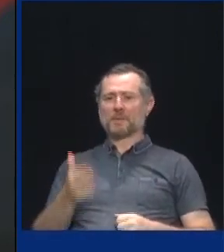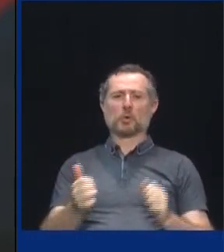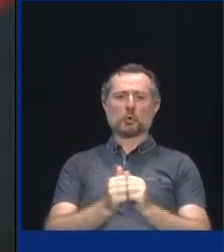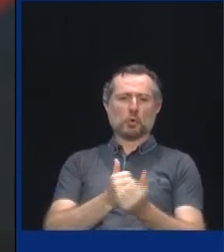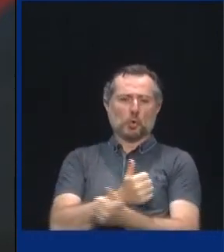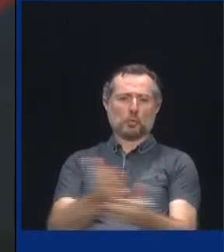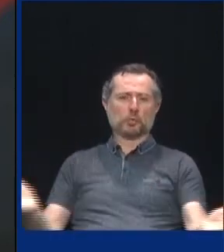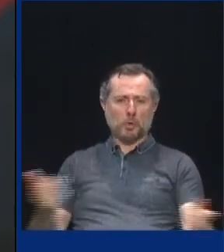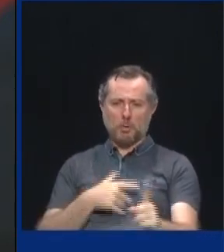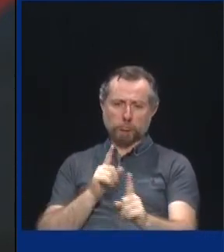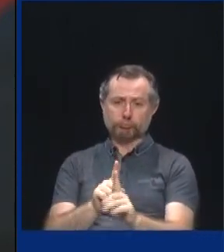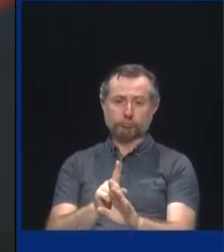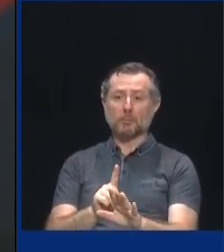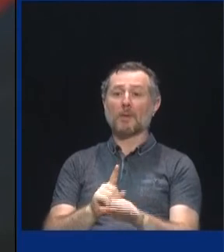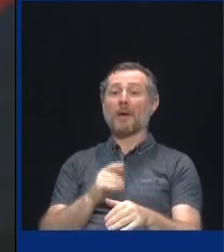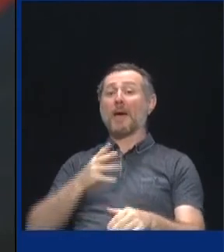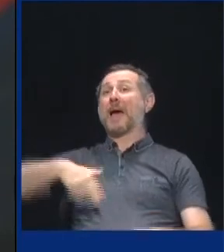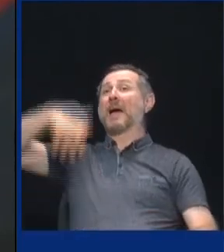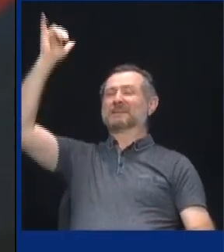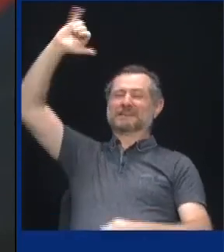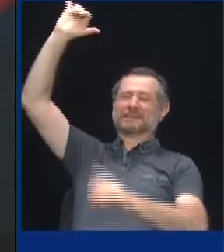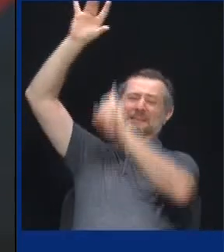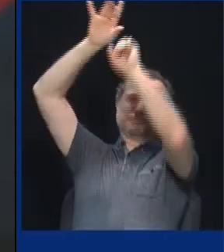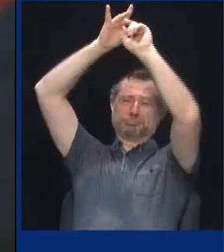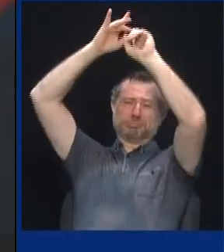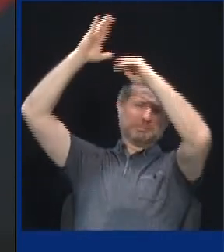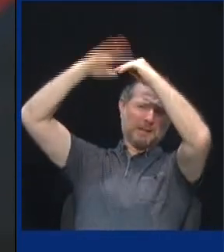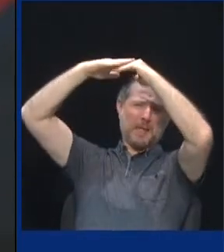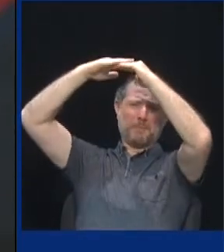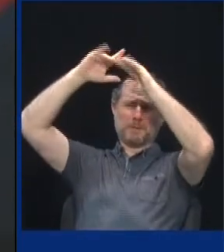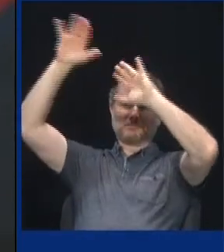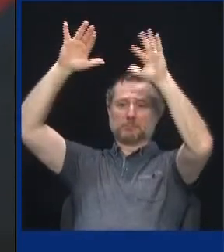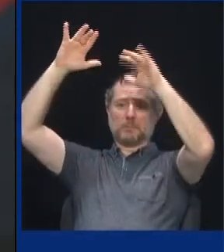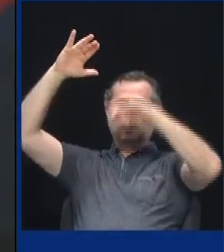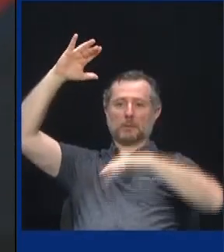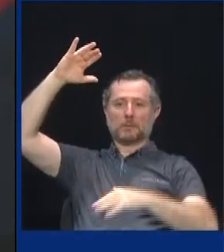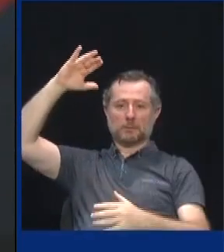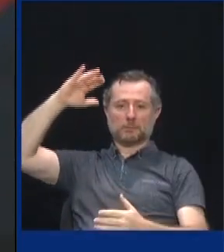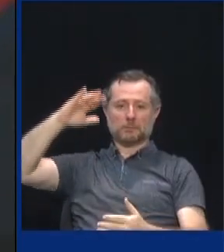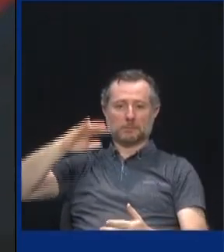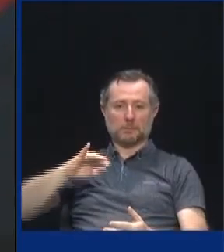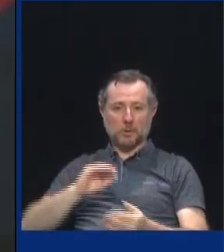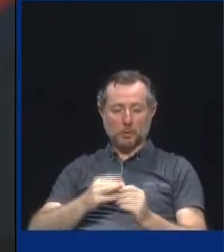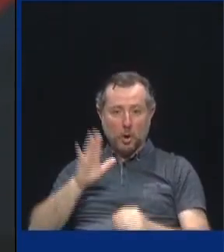BE ON THE FRONT LINES. AND I WILL BE THERE WITH YOU. WE WENT FROM THE HIGHEST